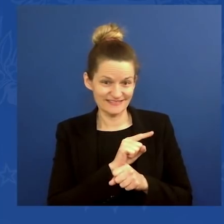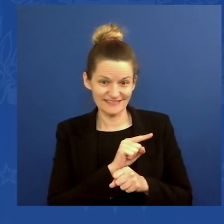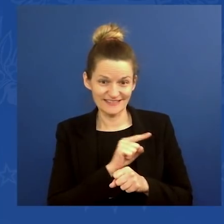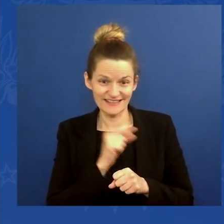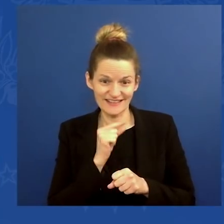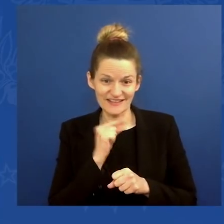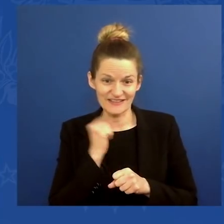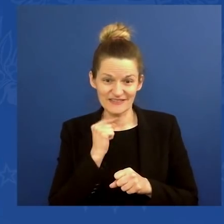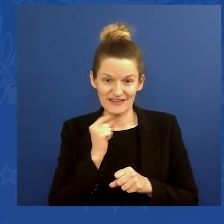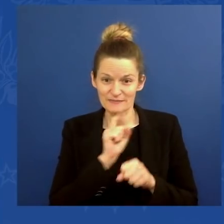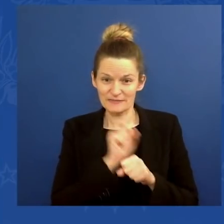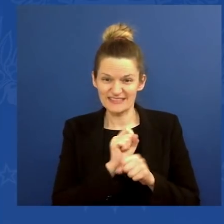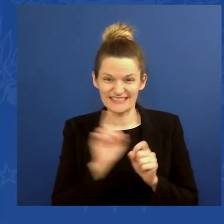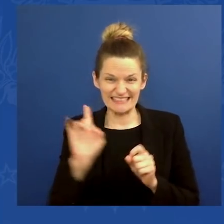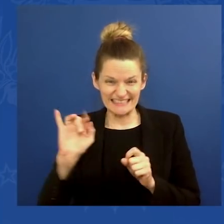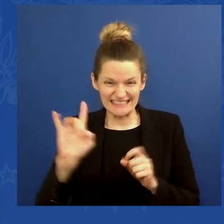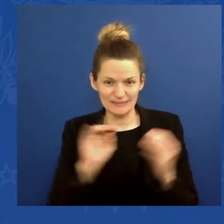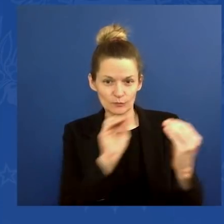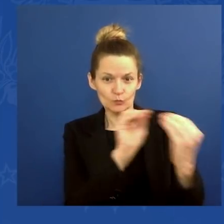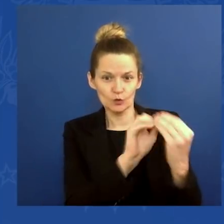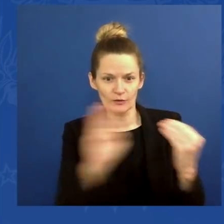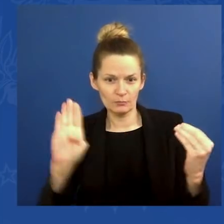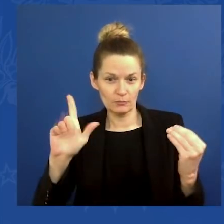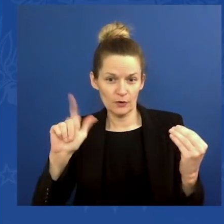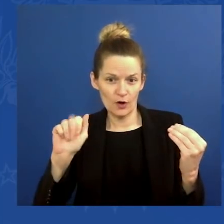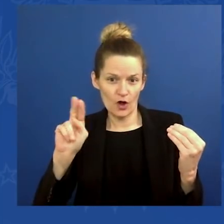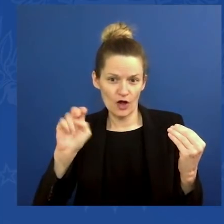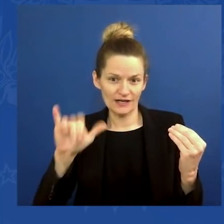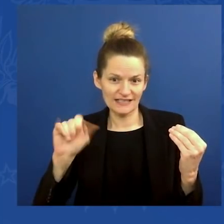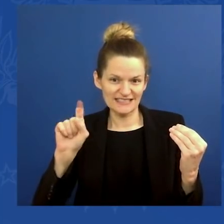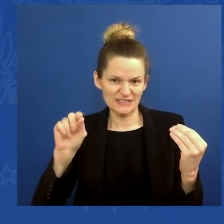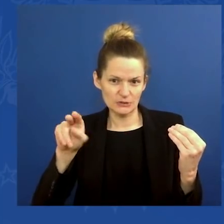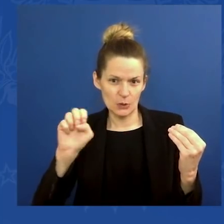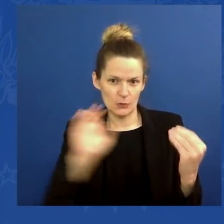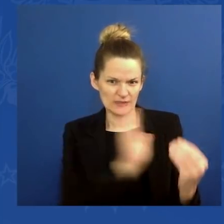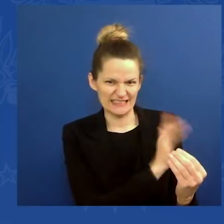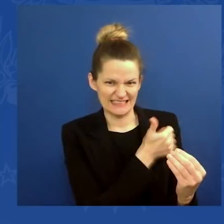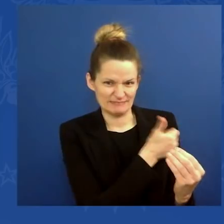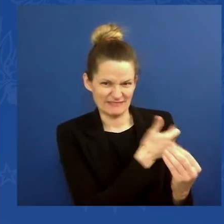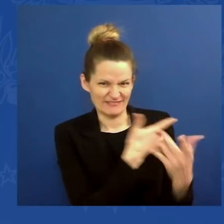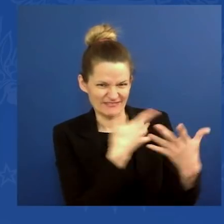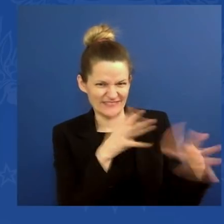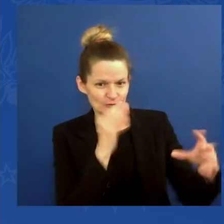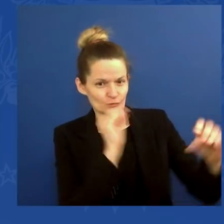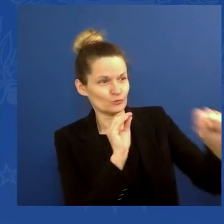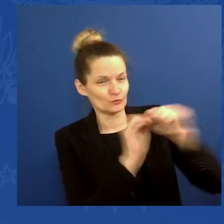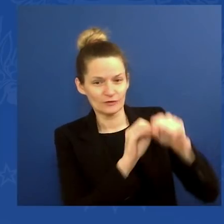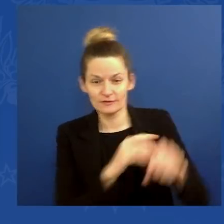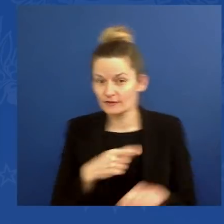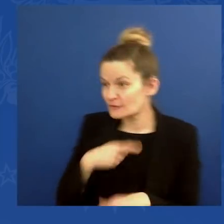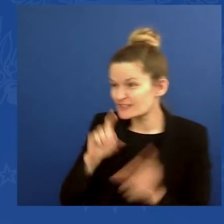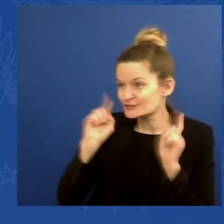Oh no, he haven't even been to Ireland yet.